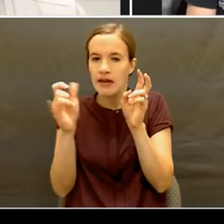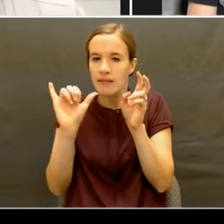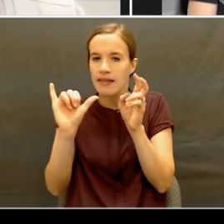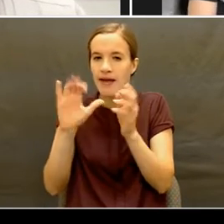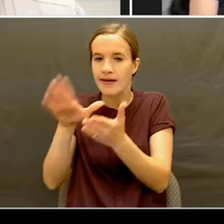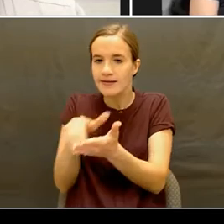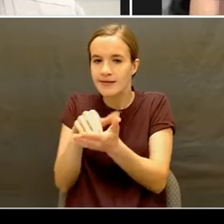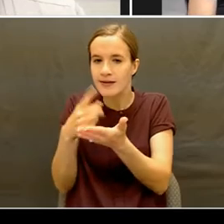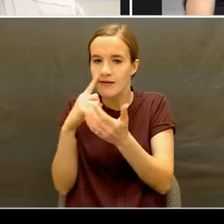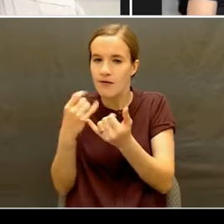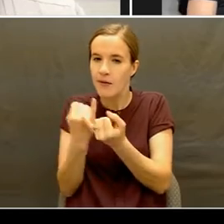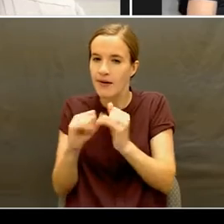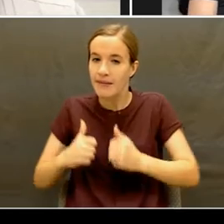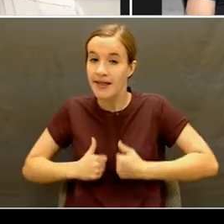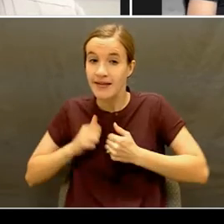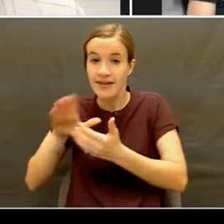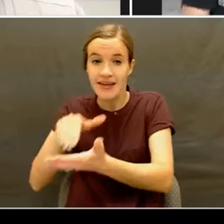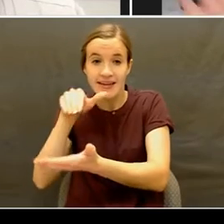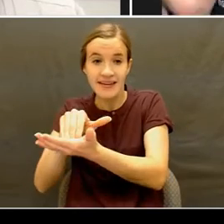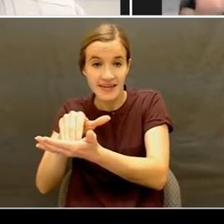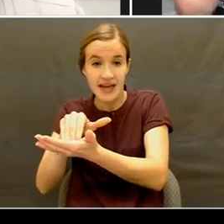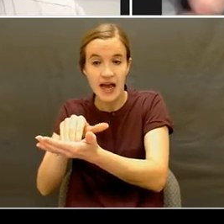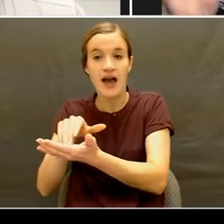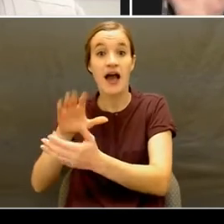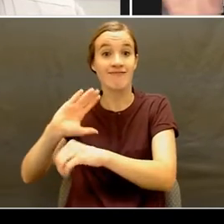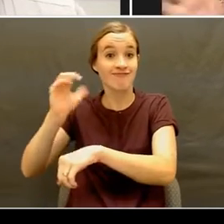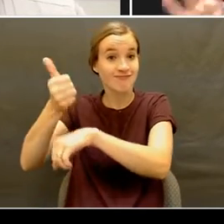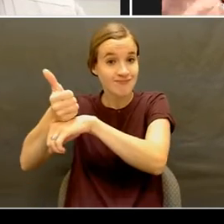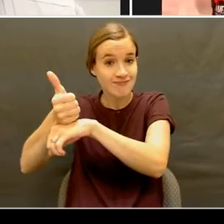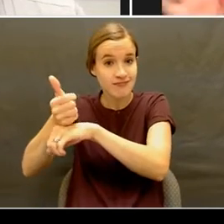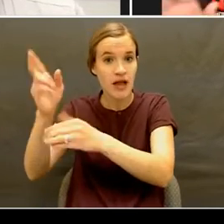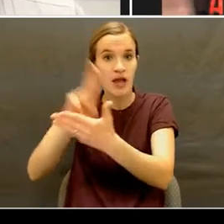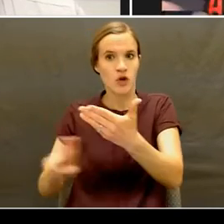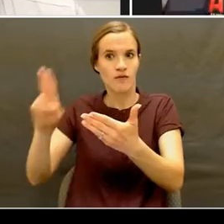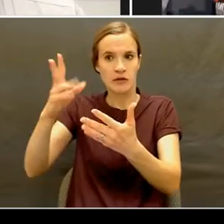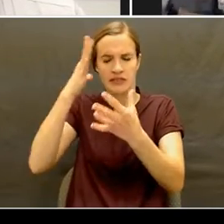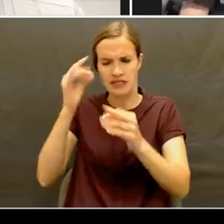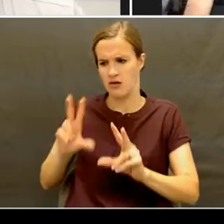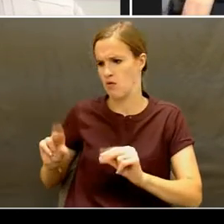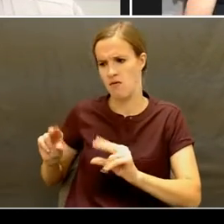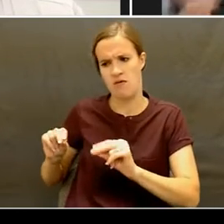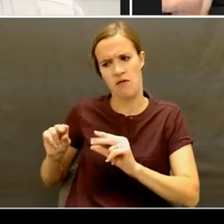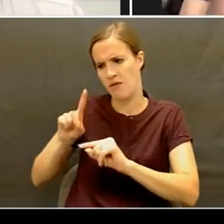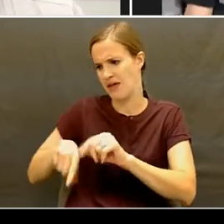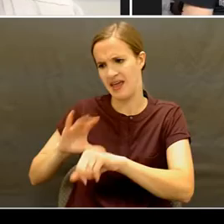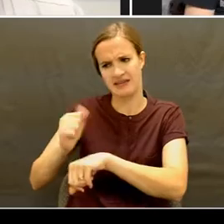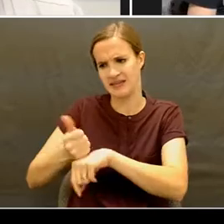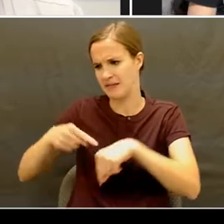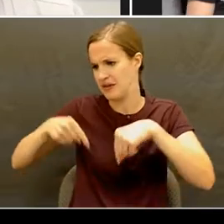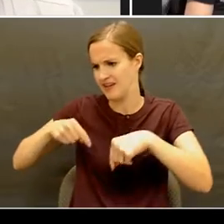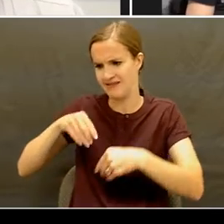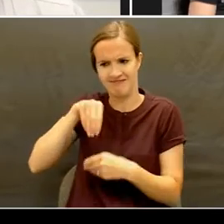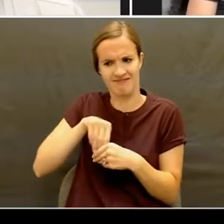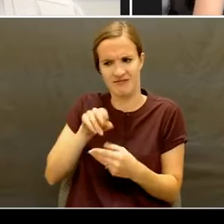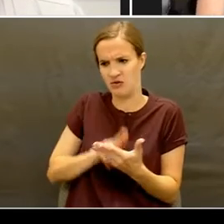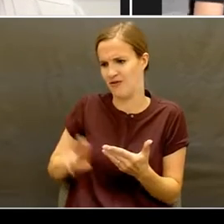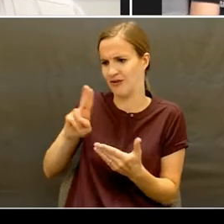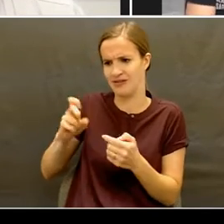University, and the University said "No no no you can't do that." And so that's where they went down